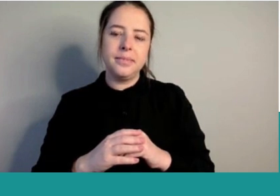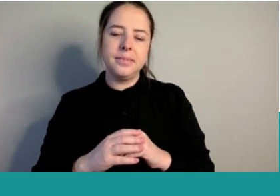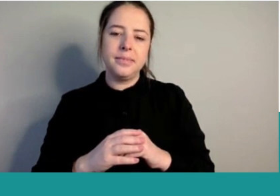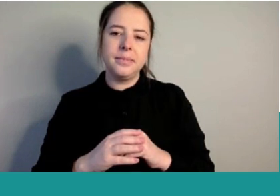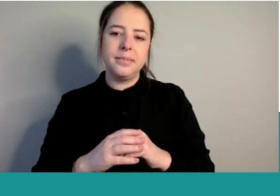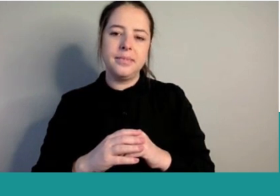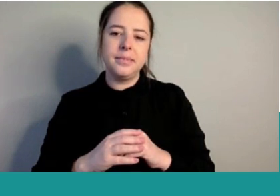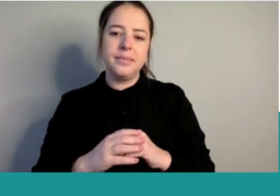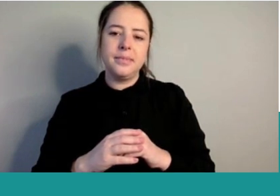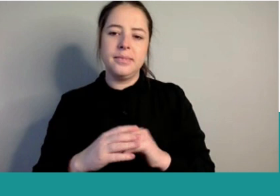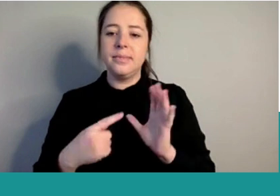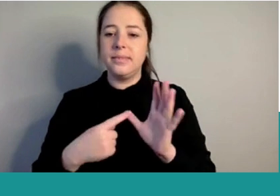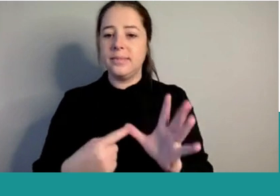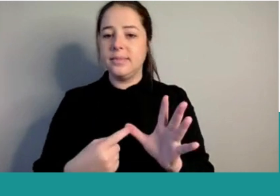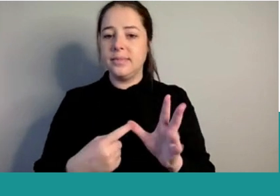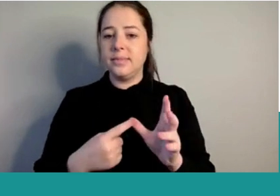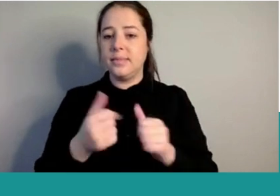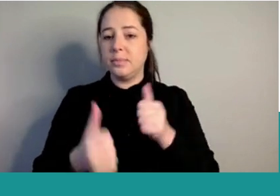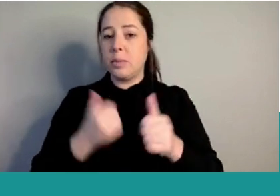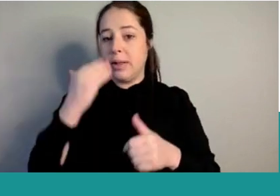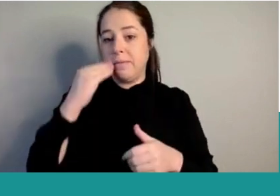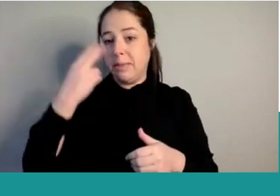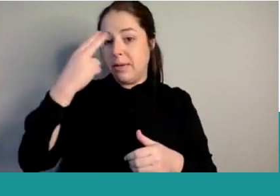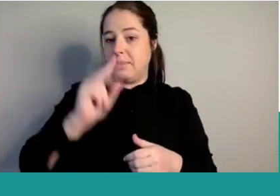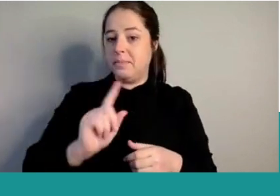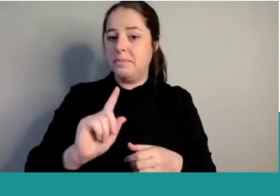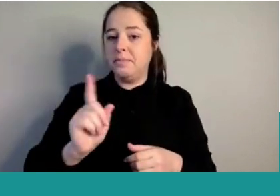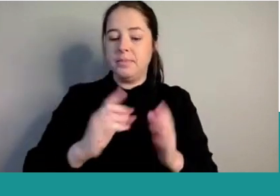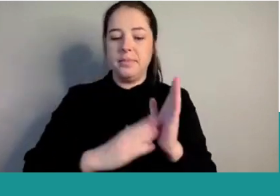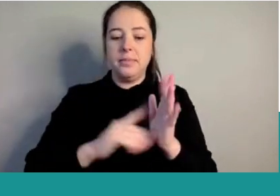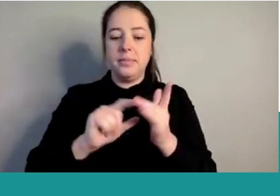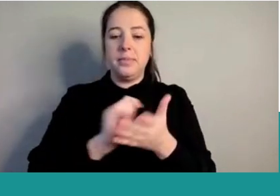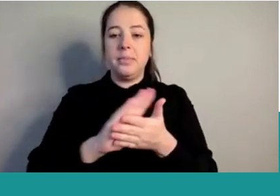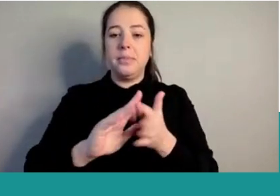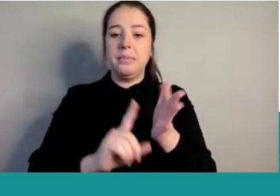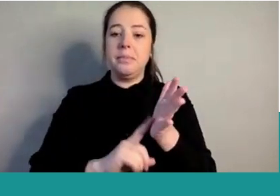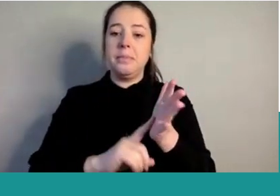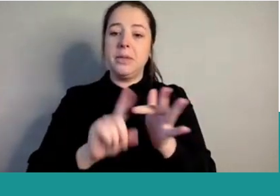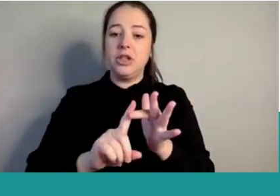So the answer to the most popular female name is Michelle. There you go.